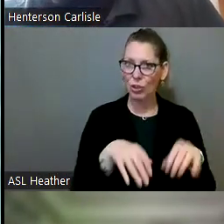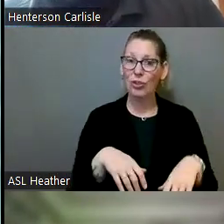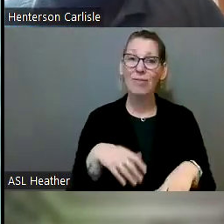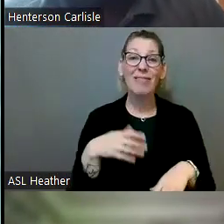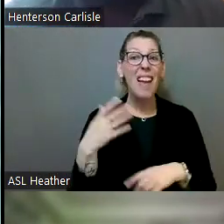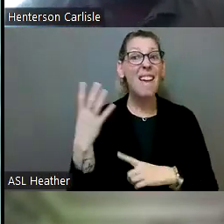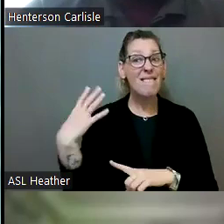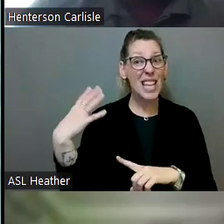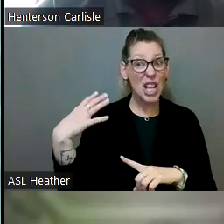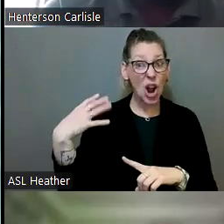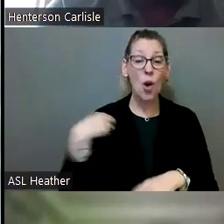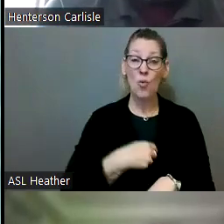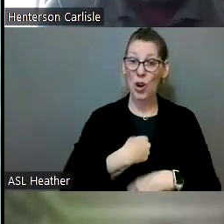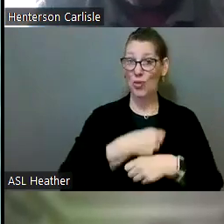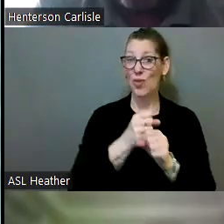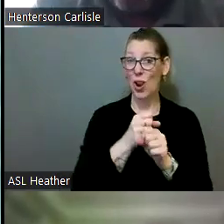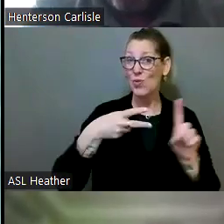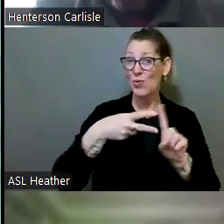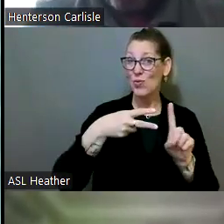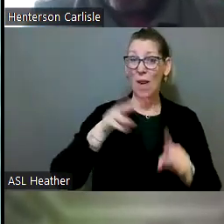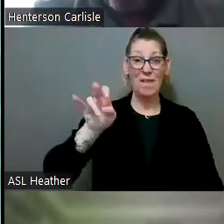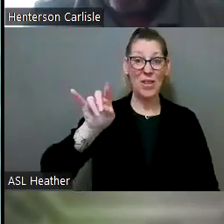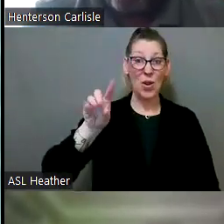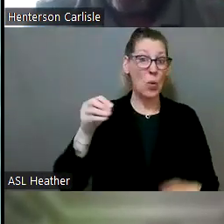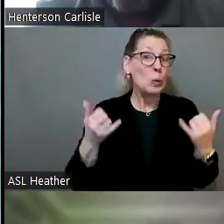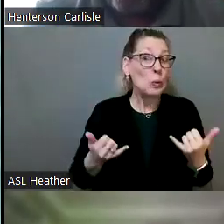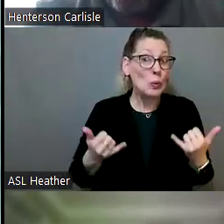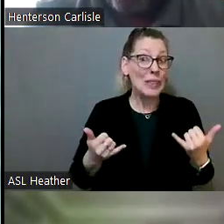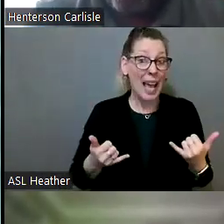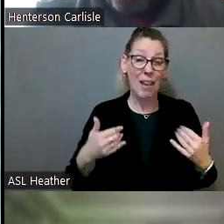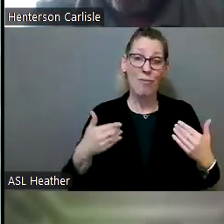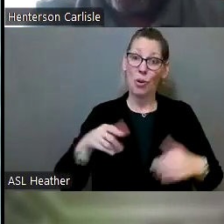we're creating a YouTube video today that I know is really popular. And so is there